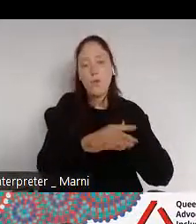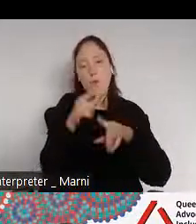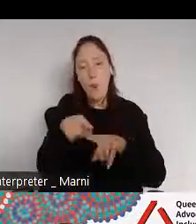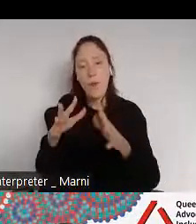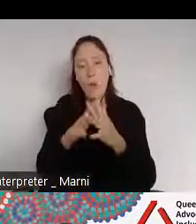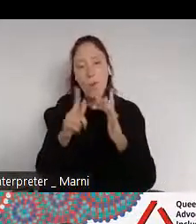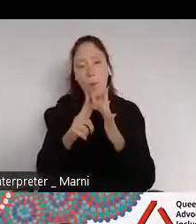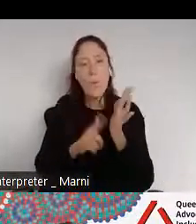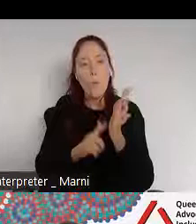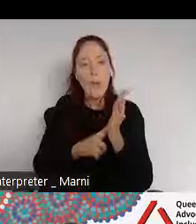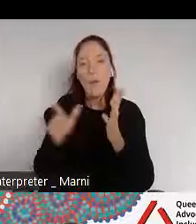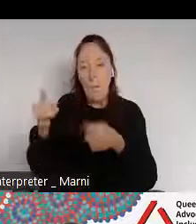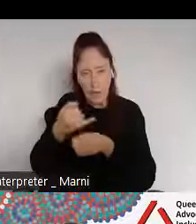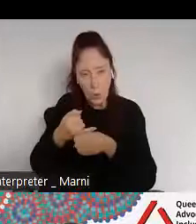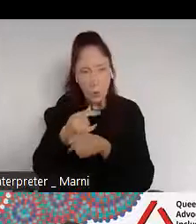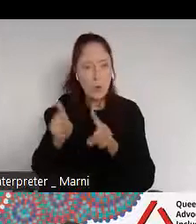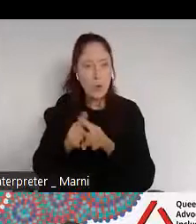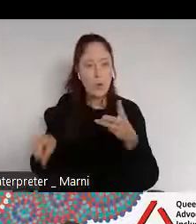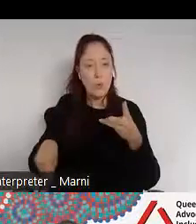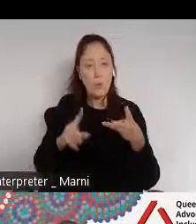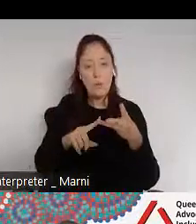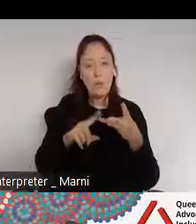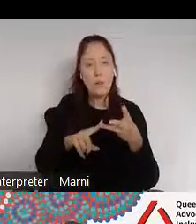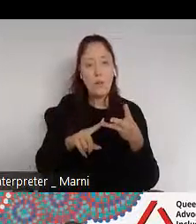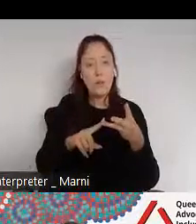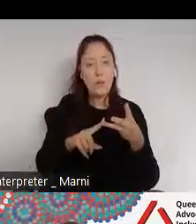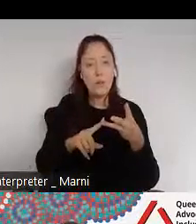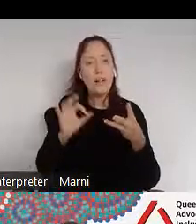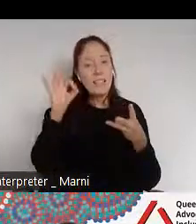and then also financial matters, which includes payment of the adult's debts.